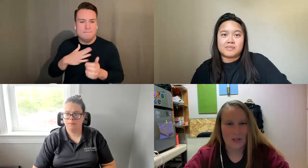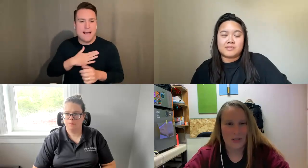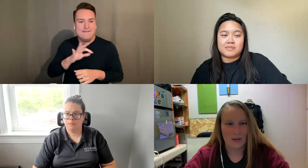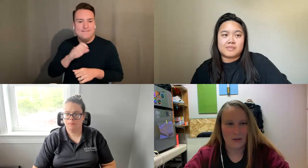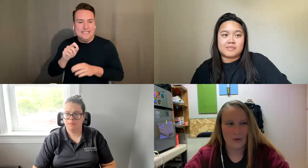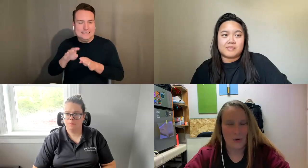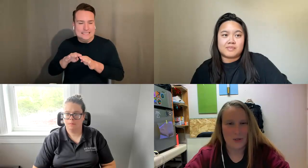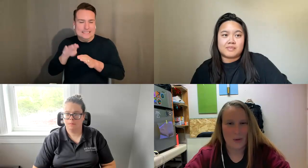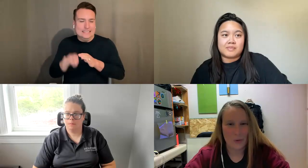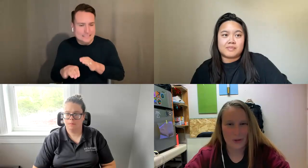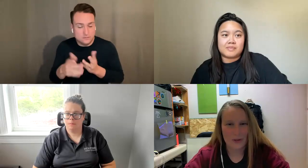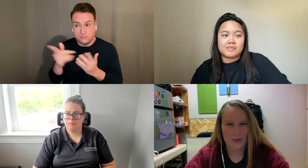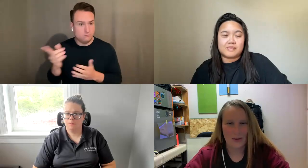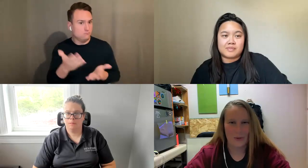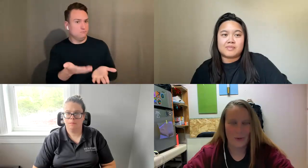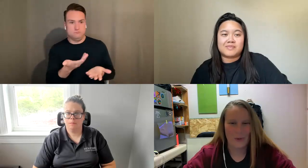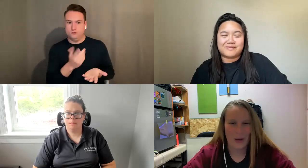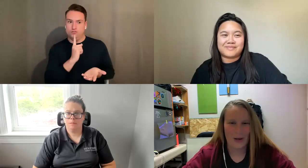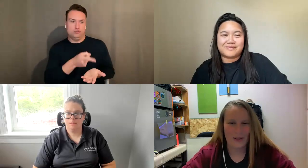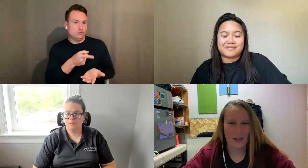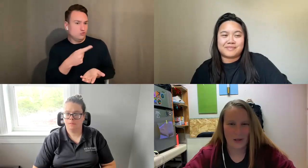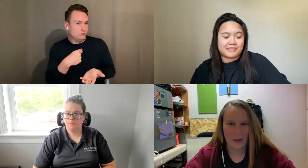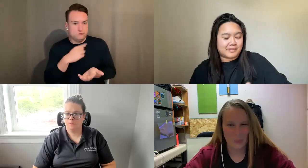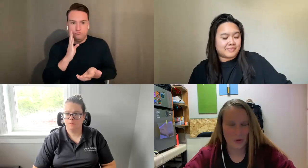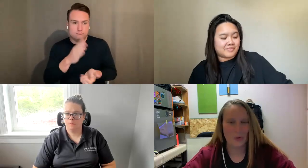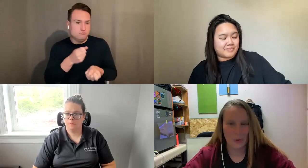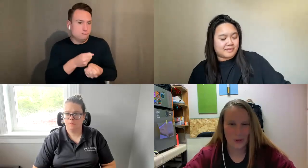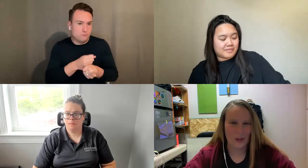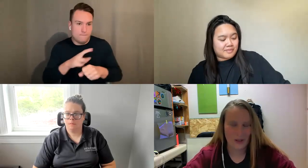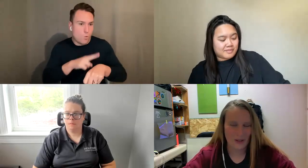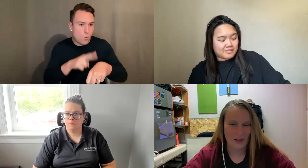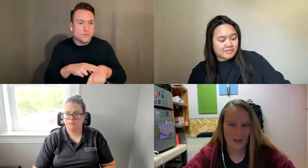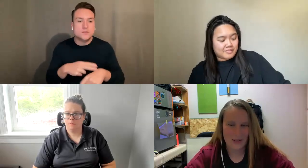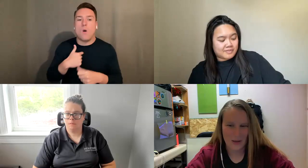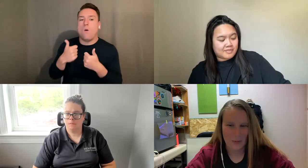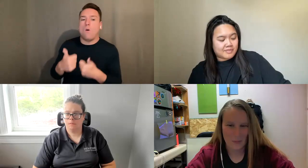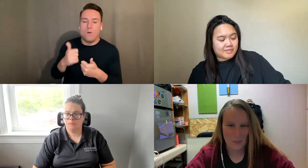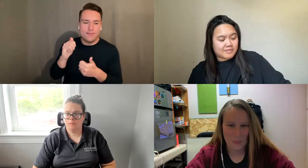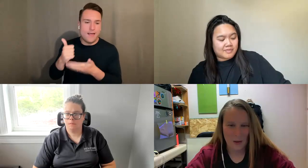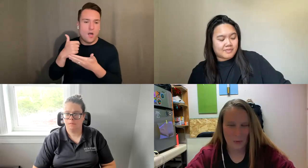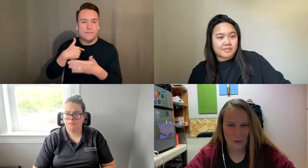And she said of course I would. So that kind of got the ball rolling.